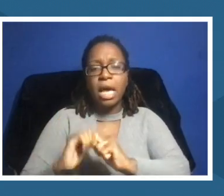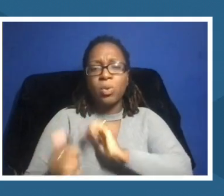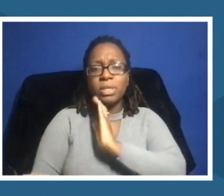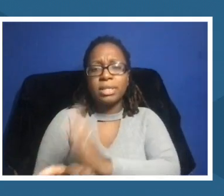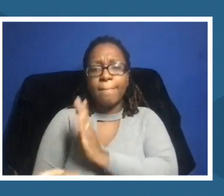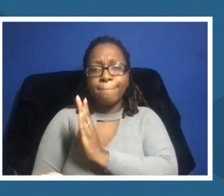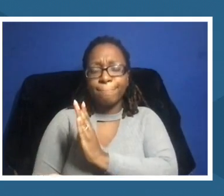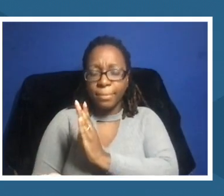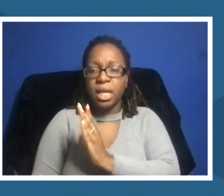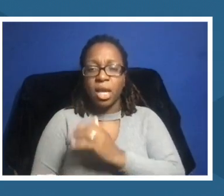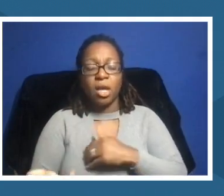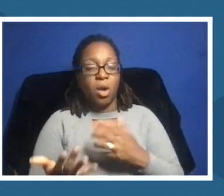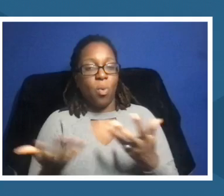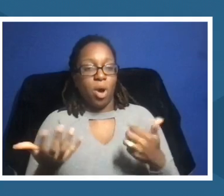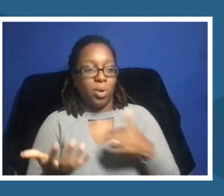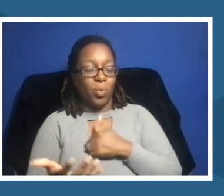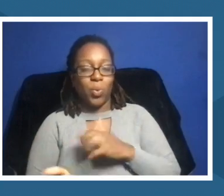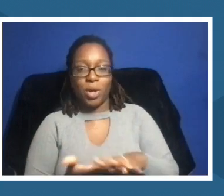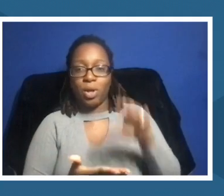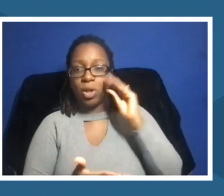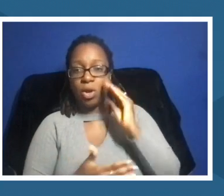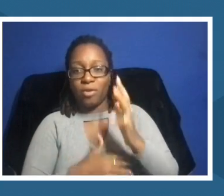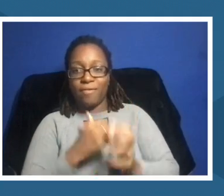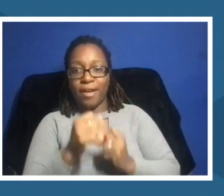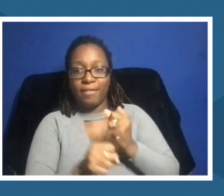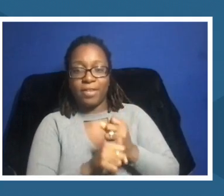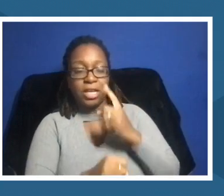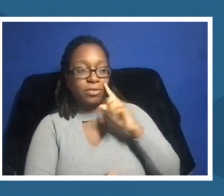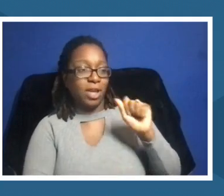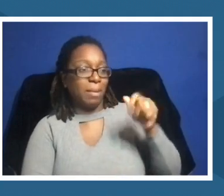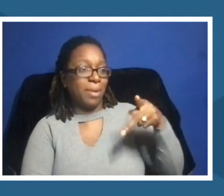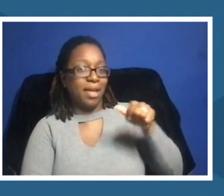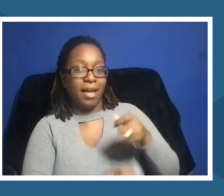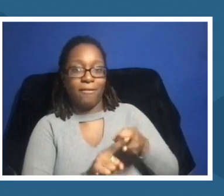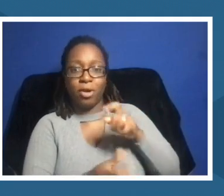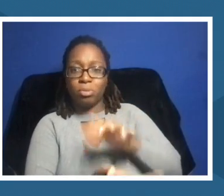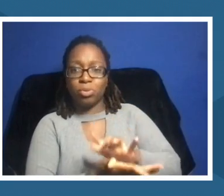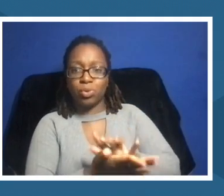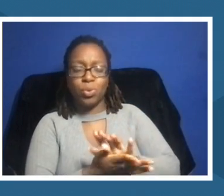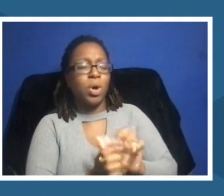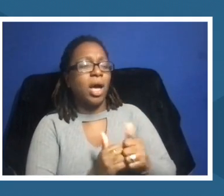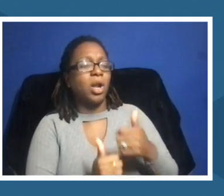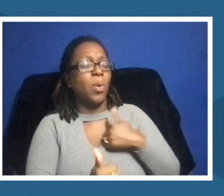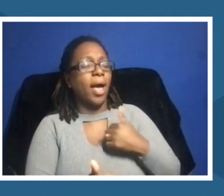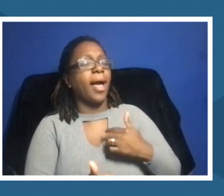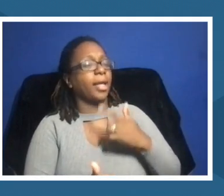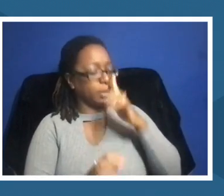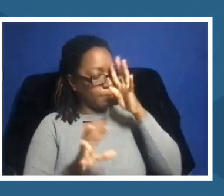learned by the erasure of aapi's in school and think about how we might be